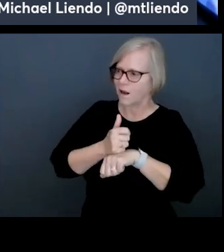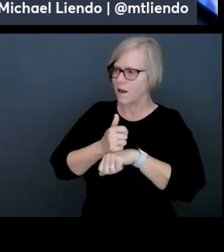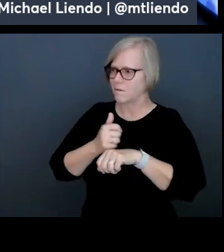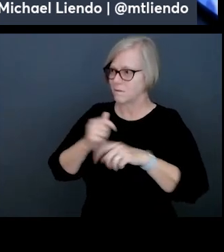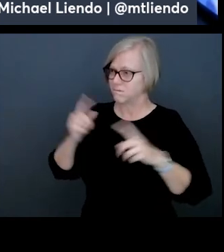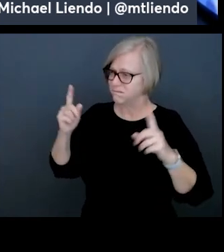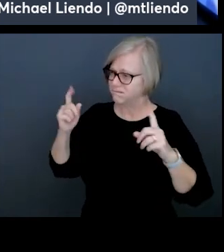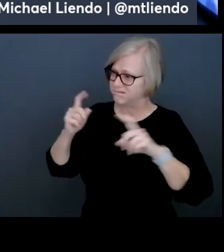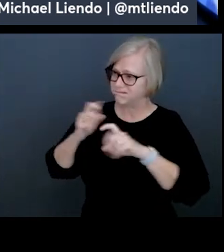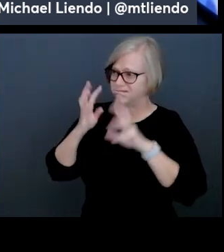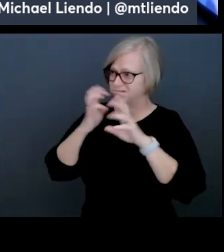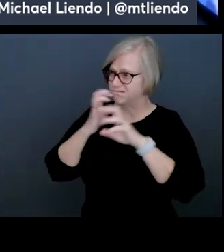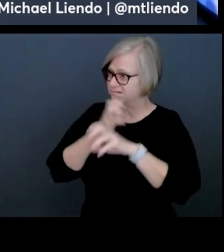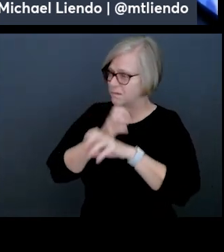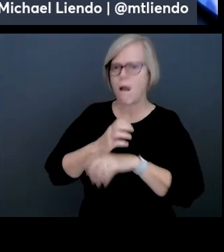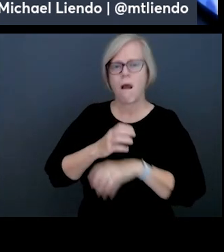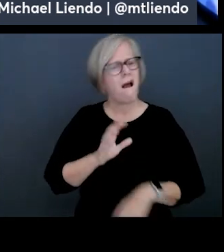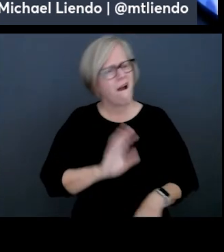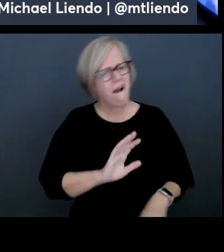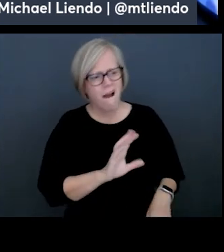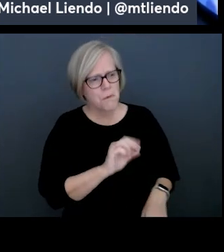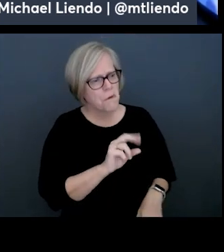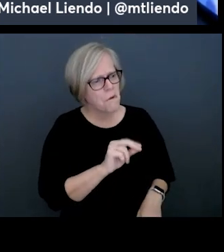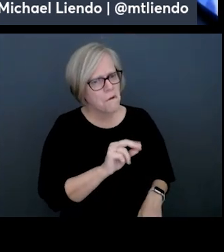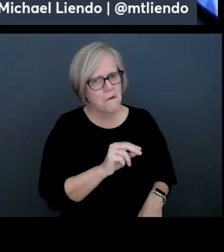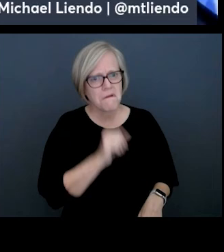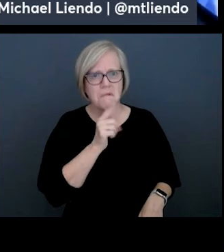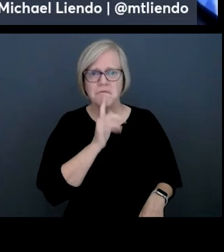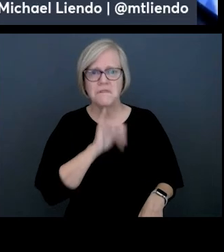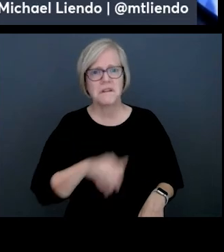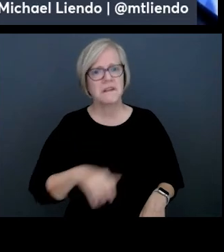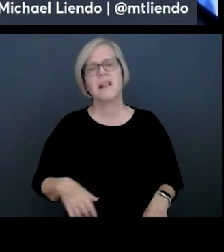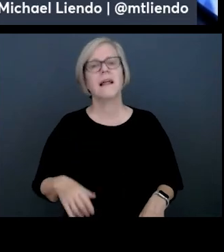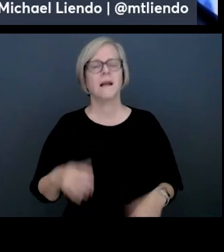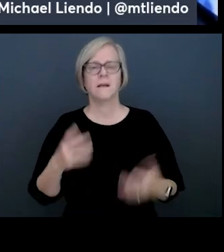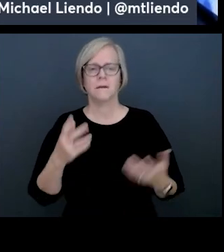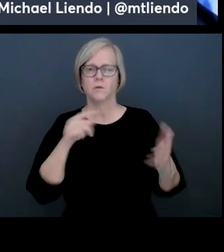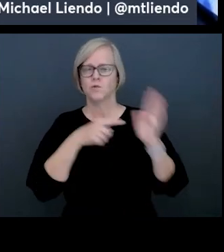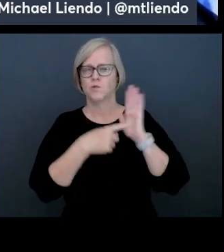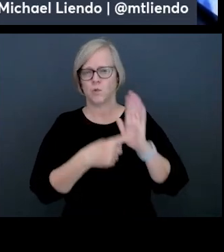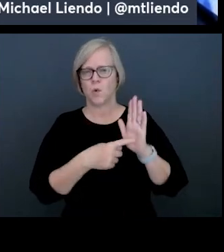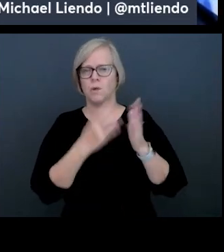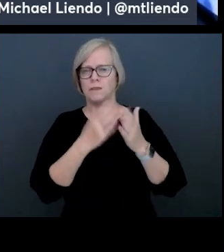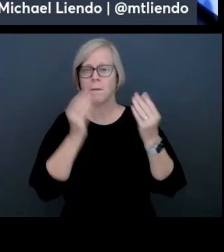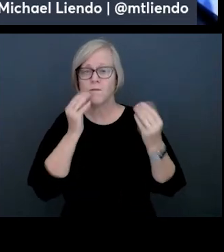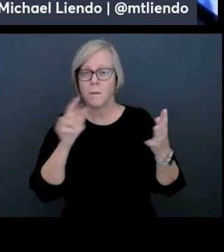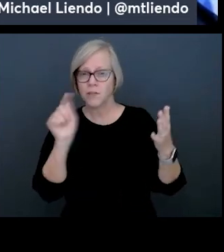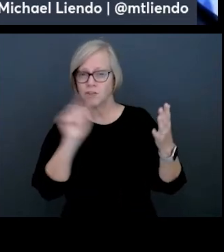Not very. When we take a look at a couple of things here, let's take a look at the schema, for example.